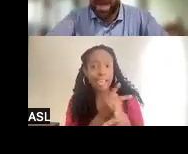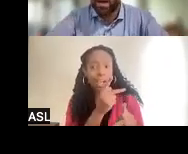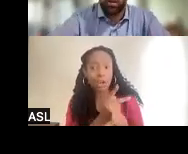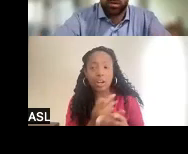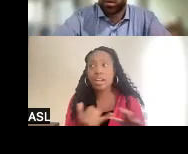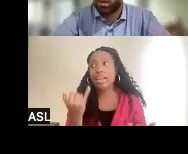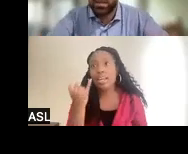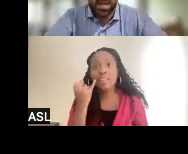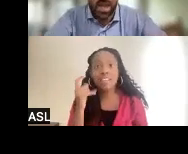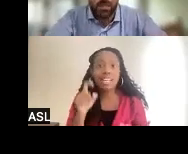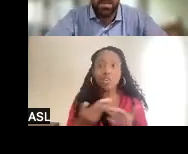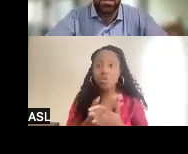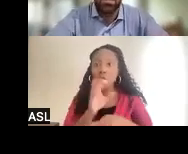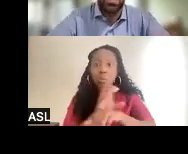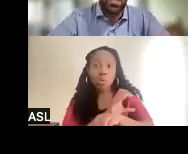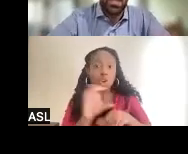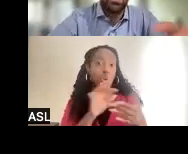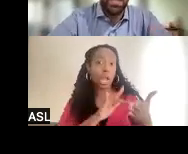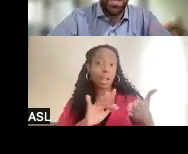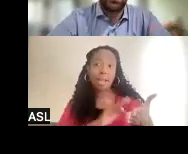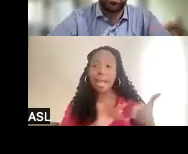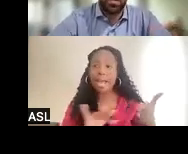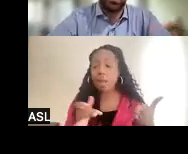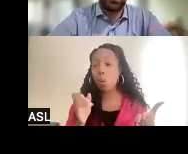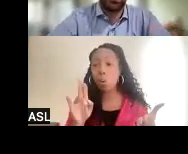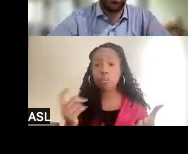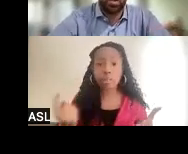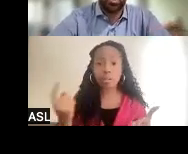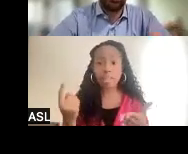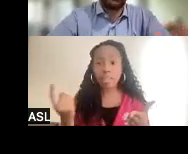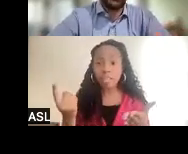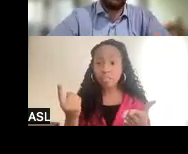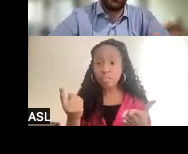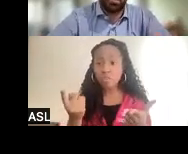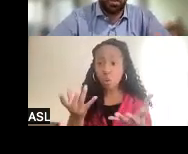or you know certain things that happen and that's where you want to look at how much you're putting